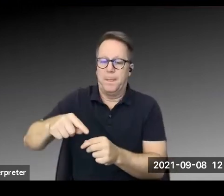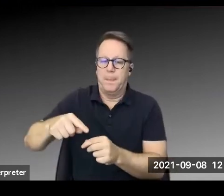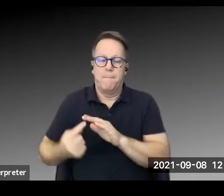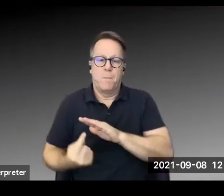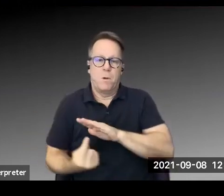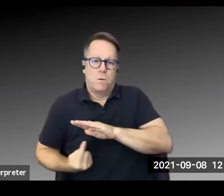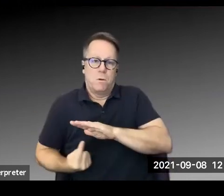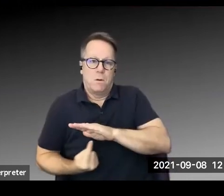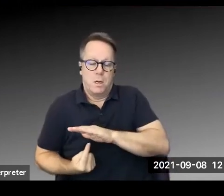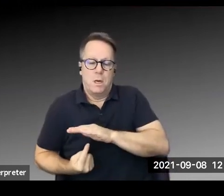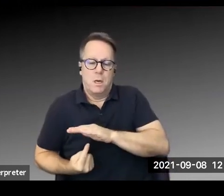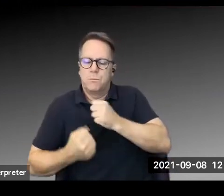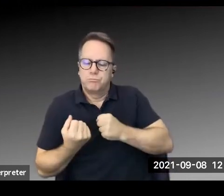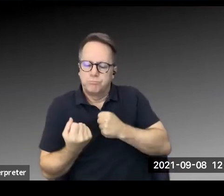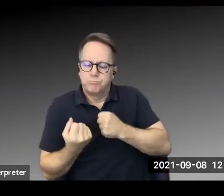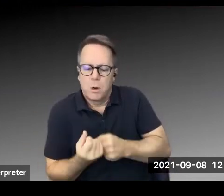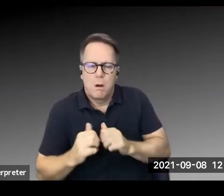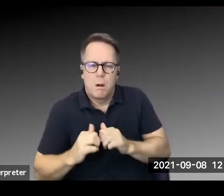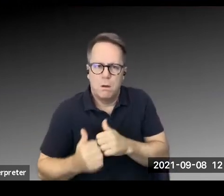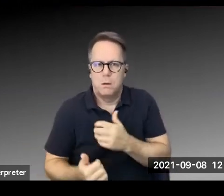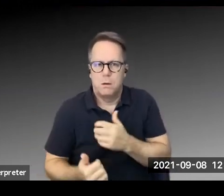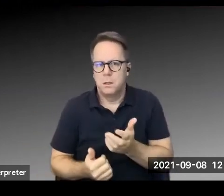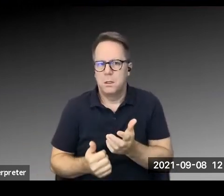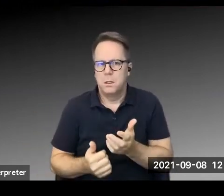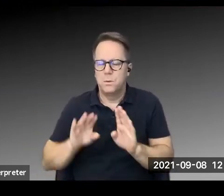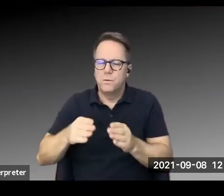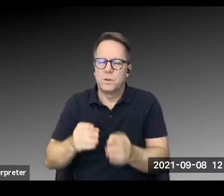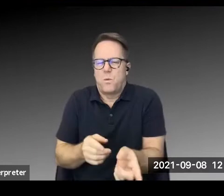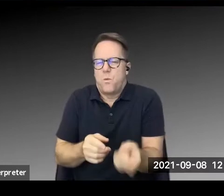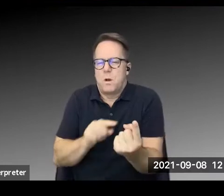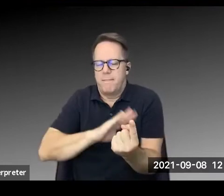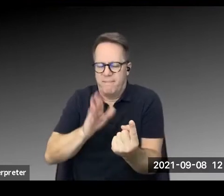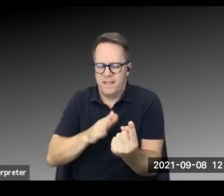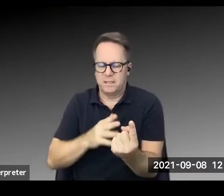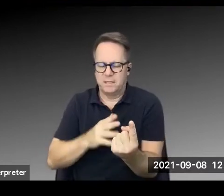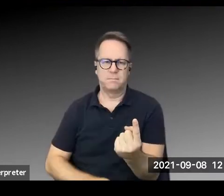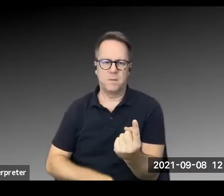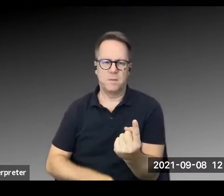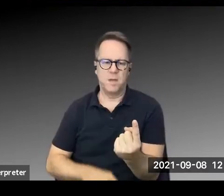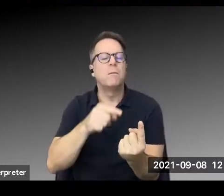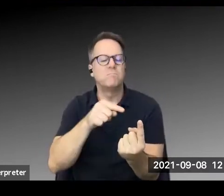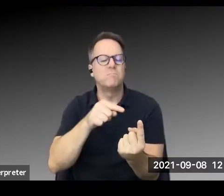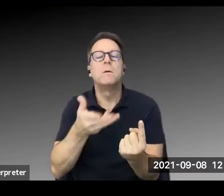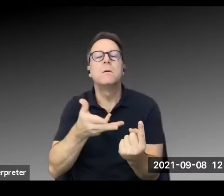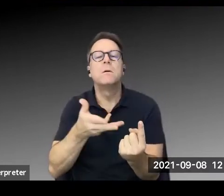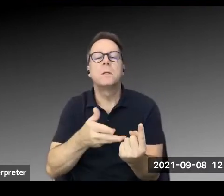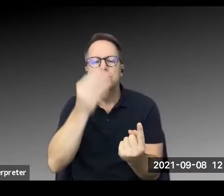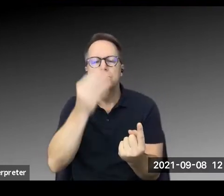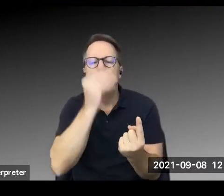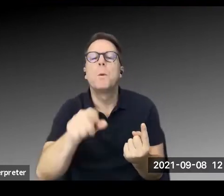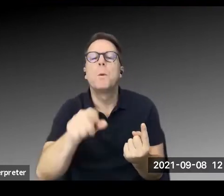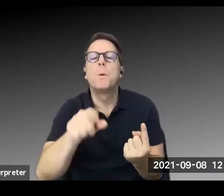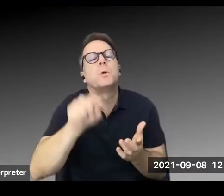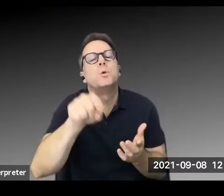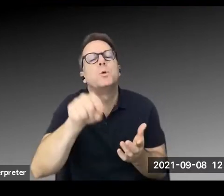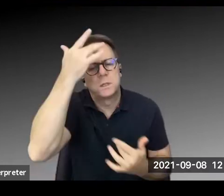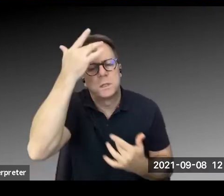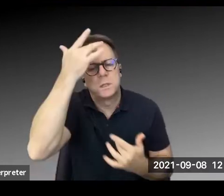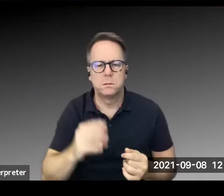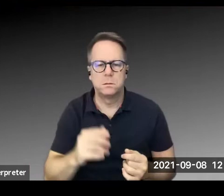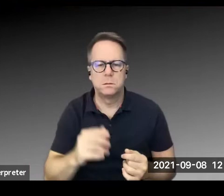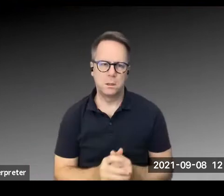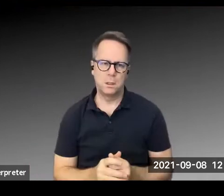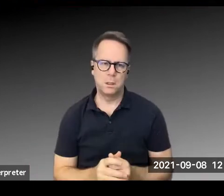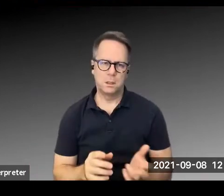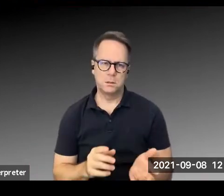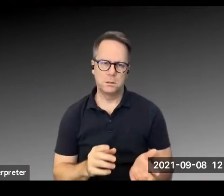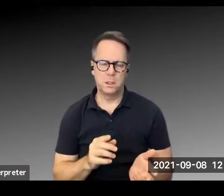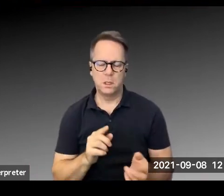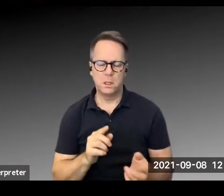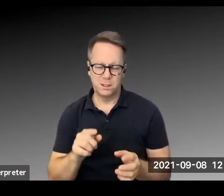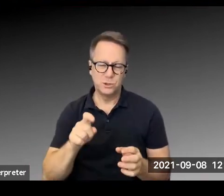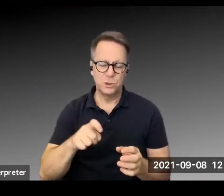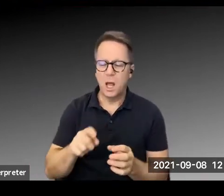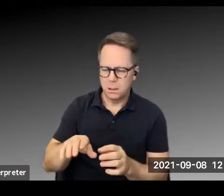of managing a pandemic. We focused on one piece, telling people, they might be sick or telling somebody more accurately who was healthy, who they should avoid.